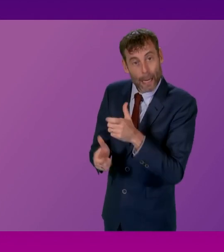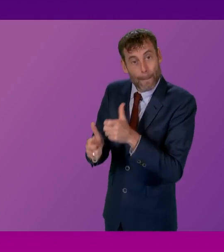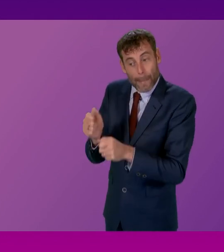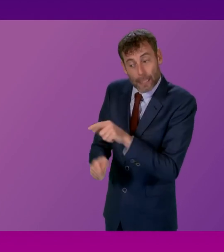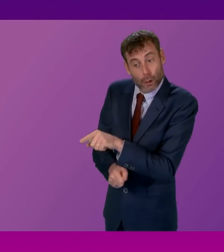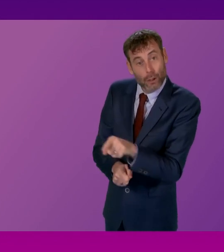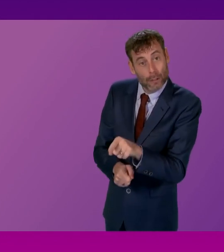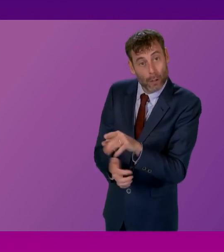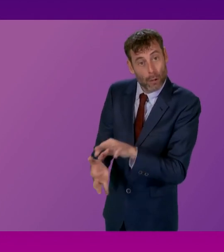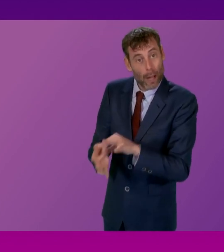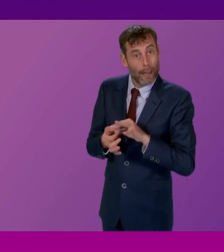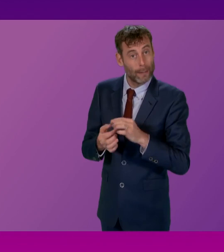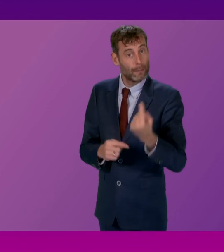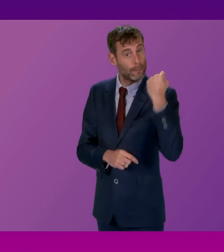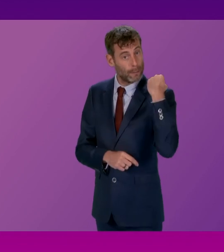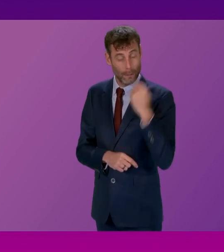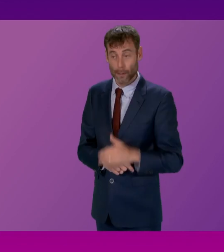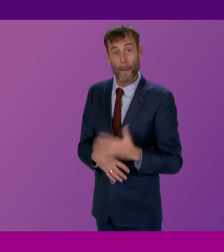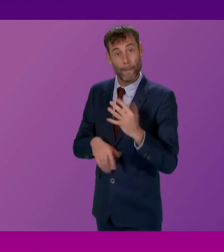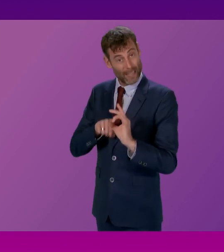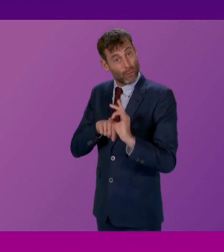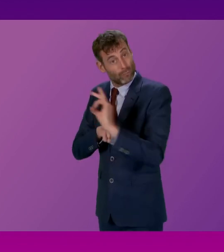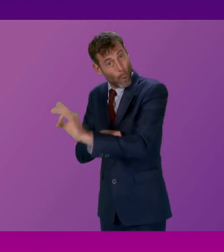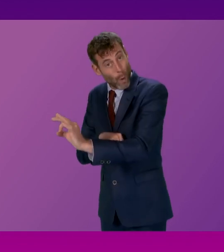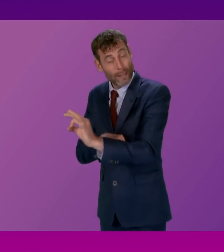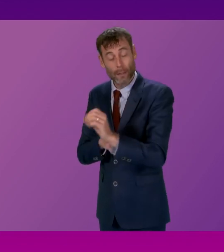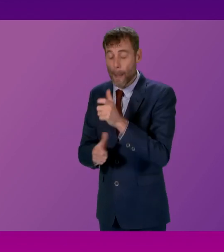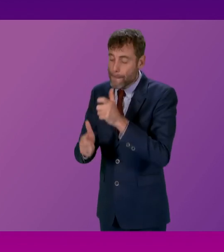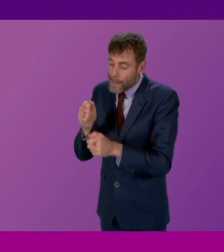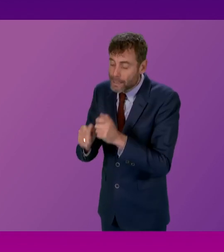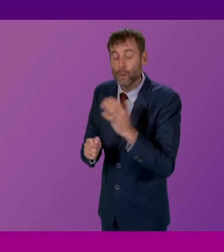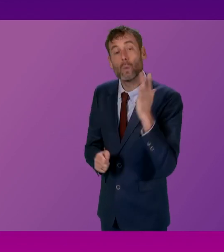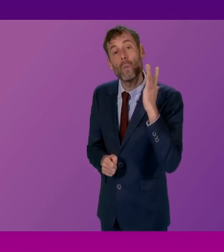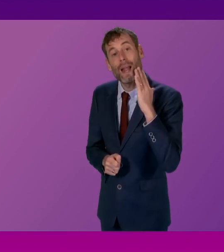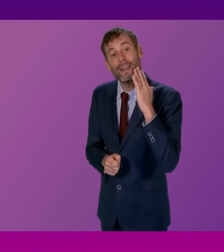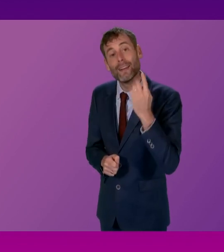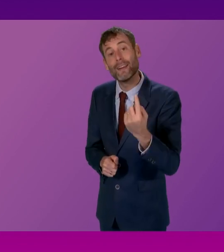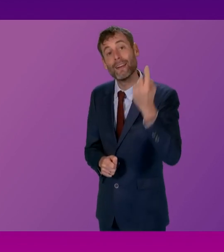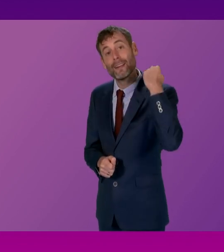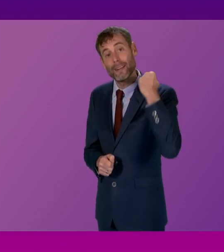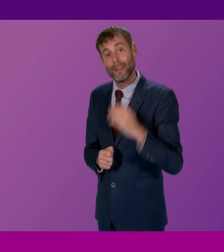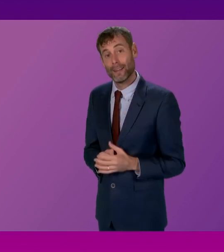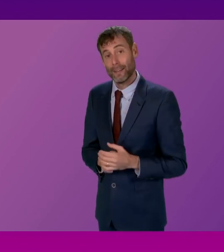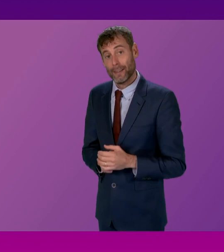... requests for such information and such messages were issued in late 2022”.